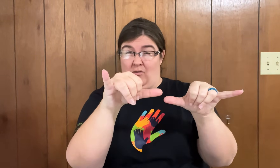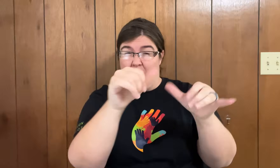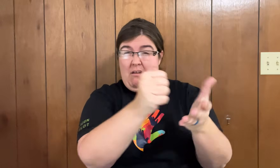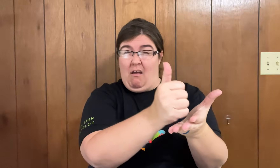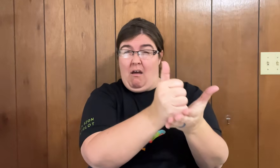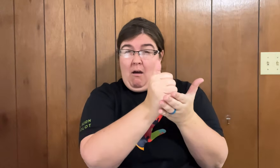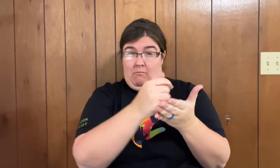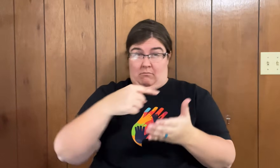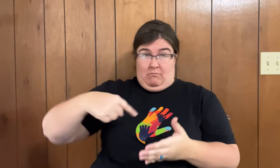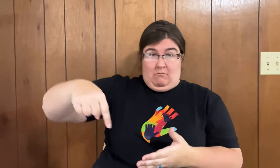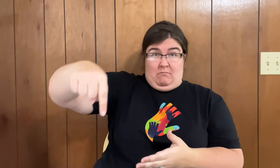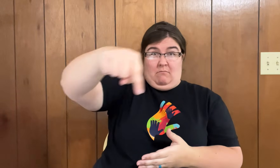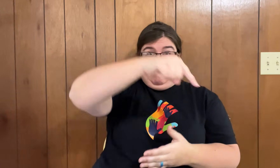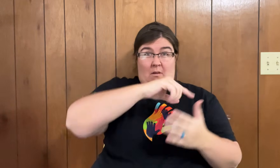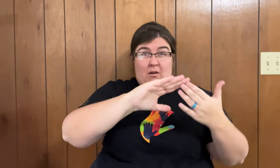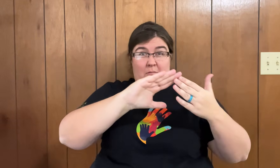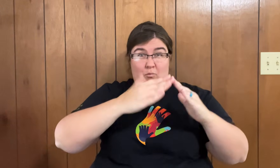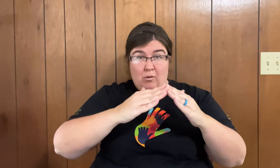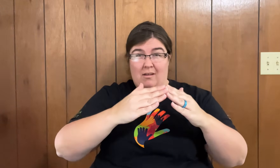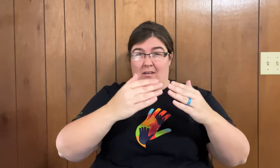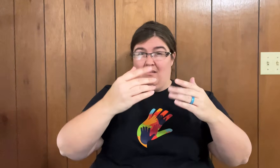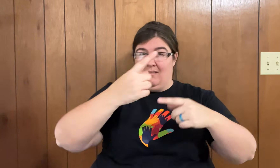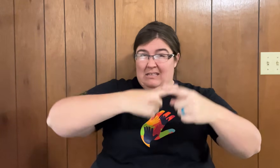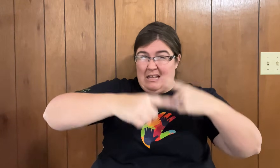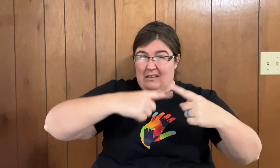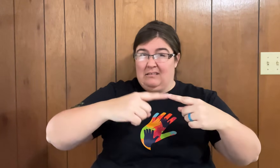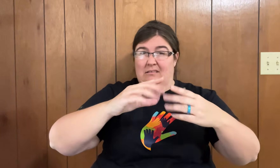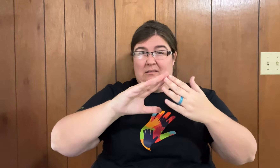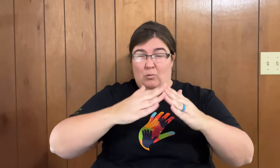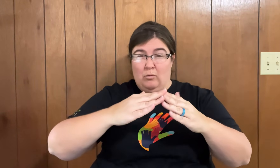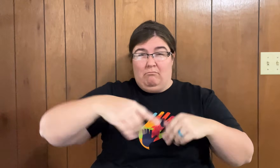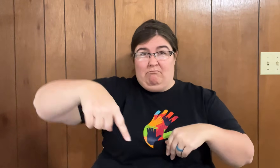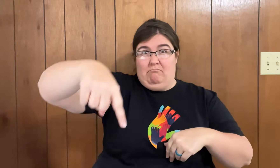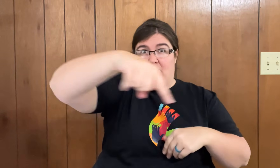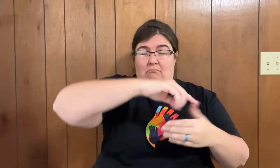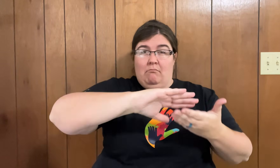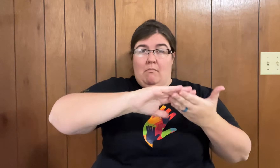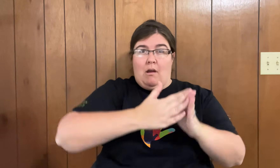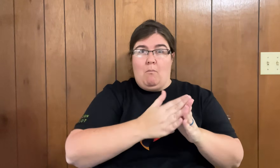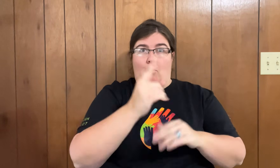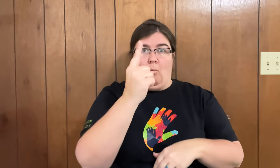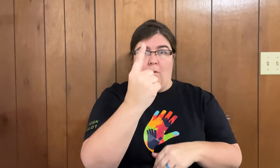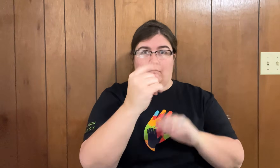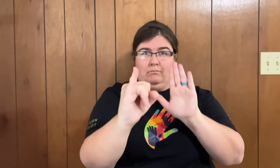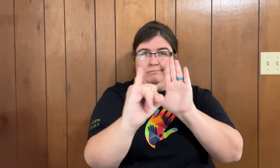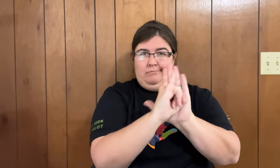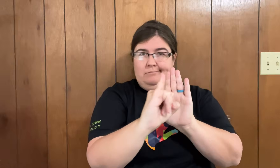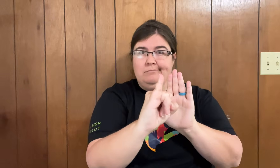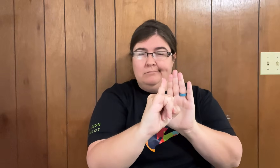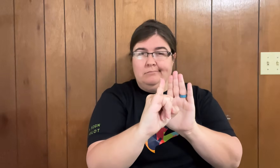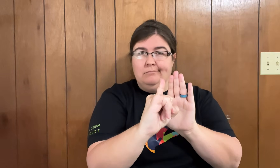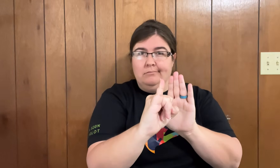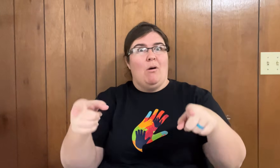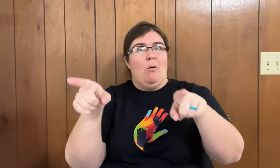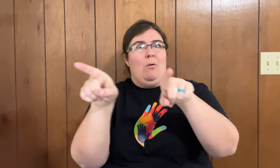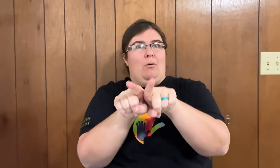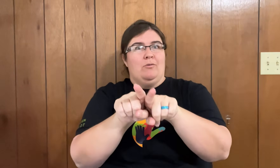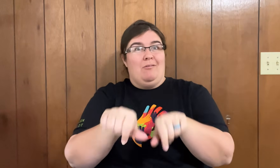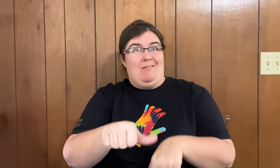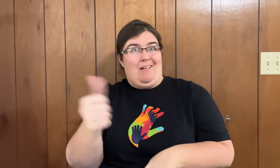So standardization helps us as a community, as a signing community, come together under one identity.